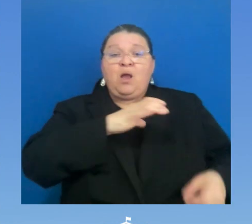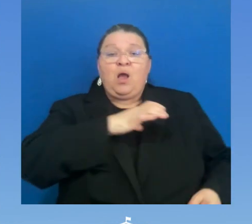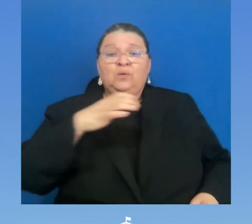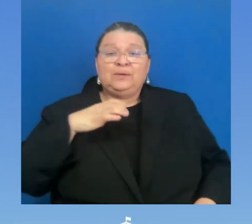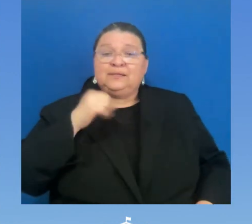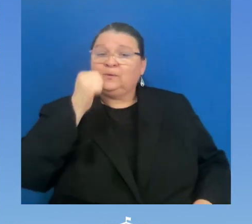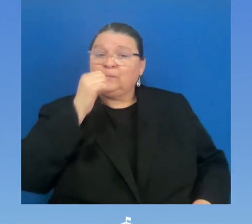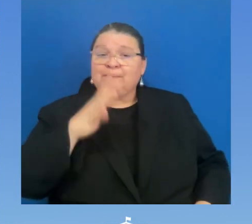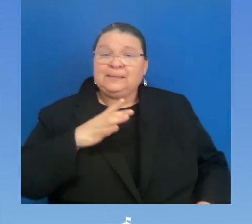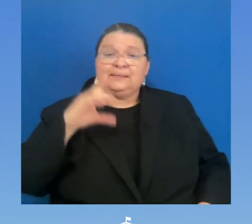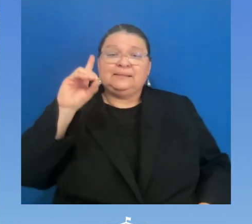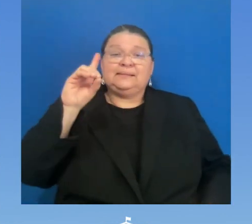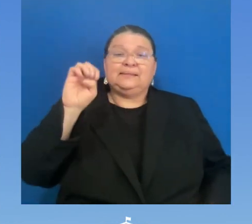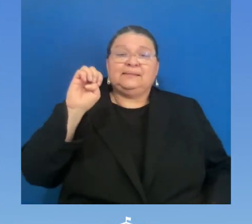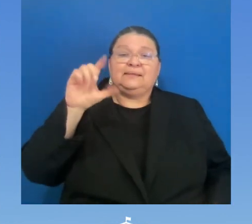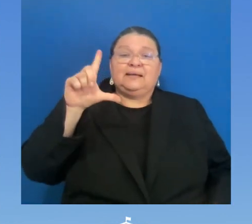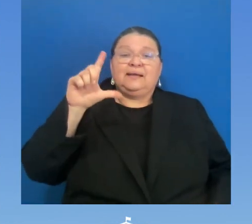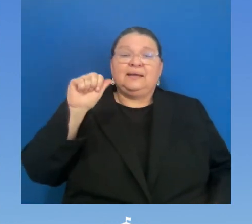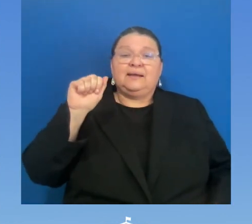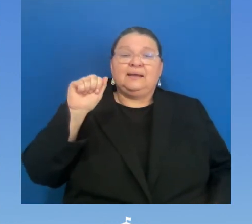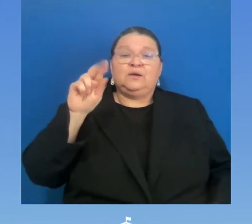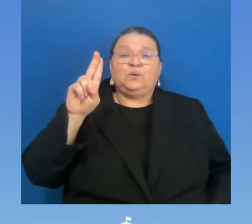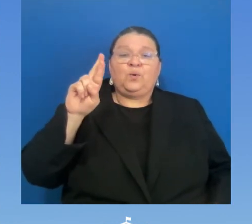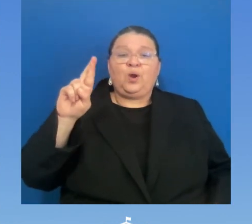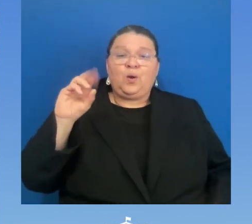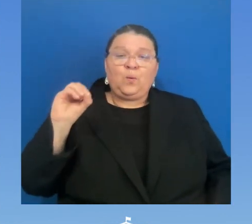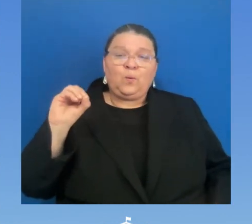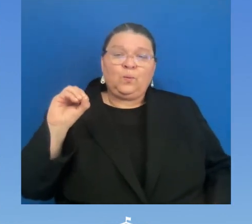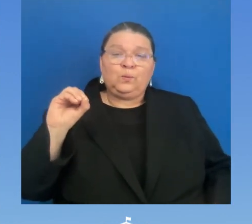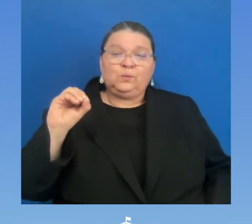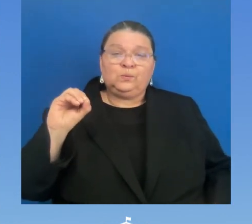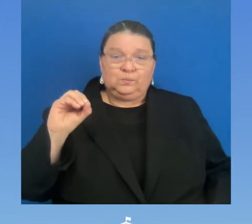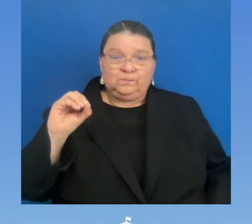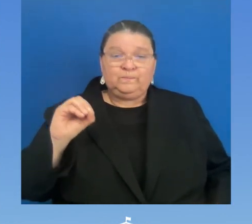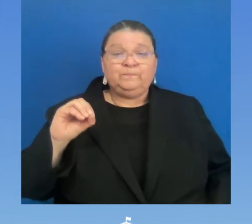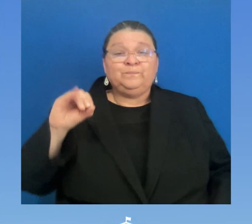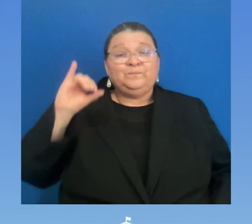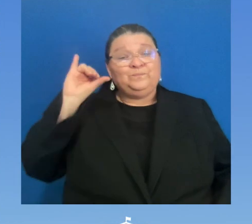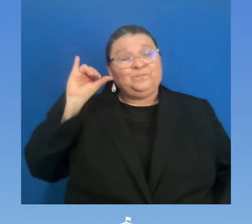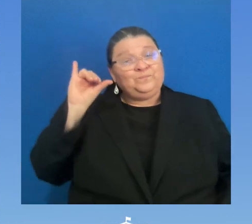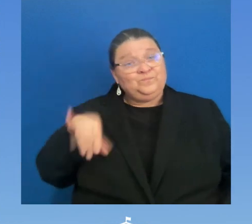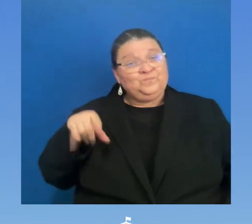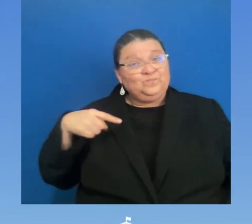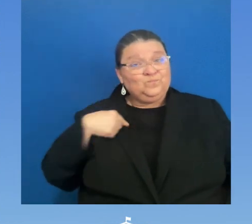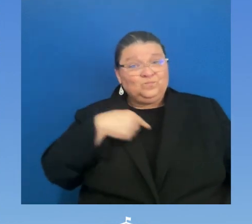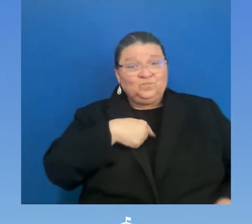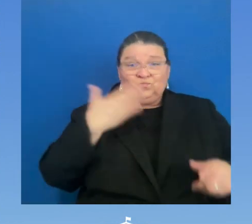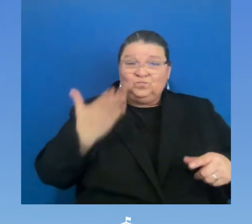to make it easier for employees to bring equal pay claims against their employers.